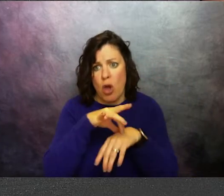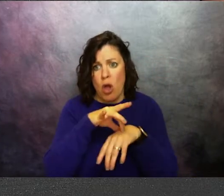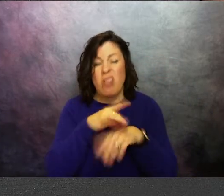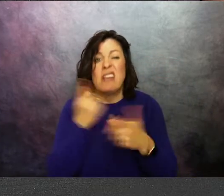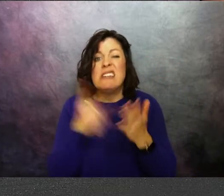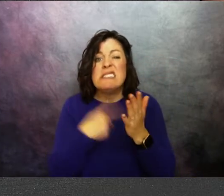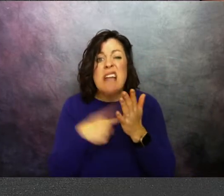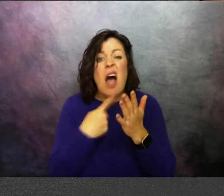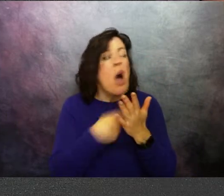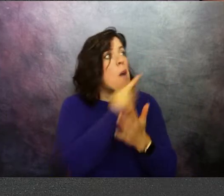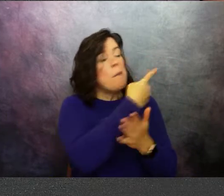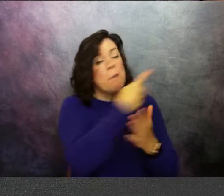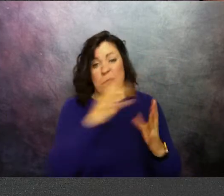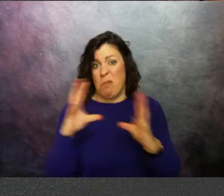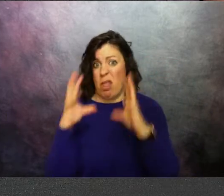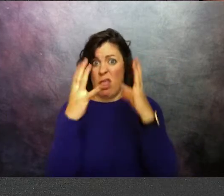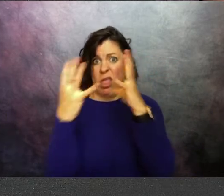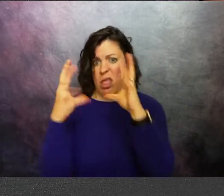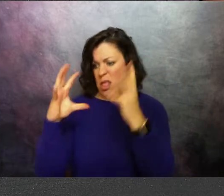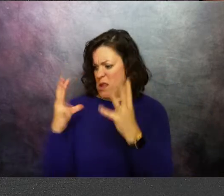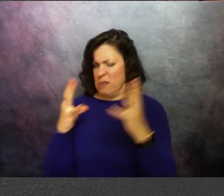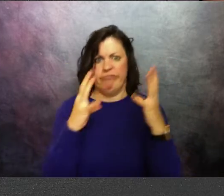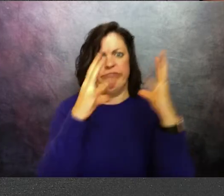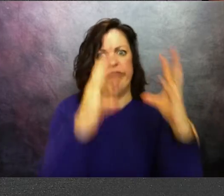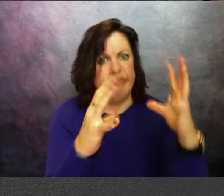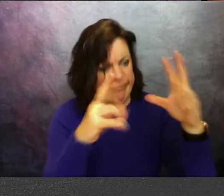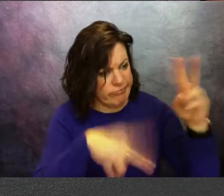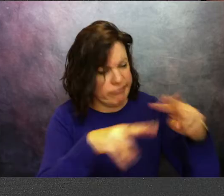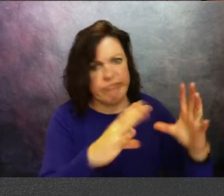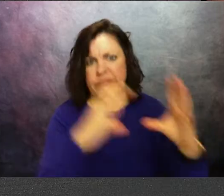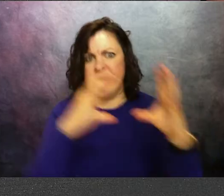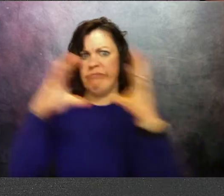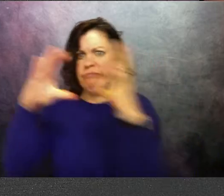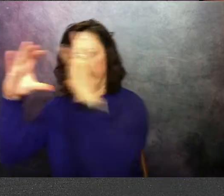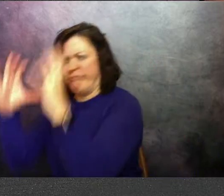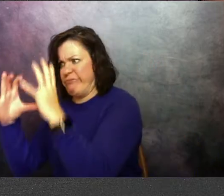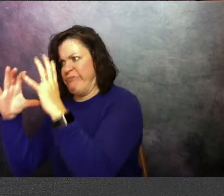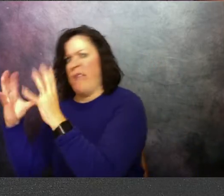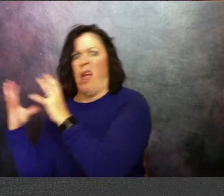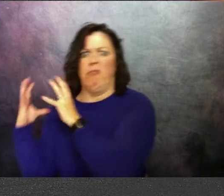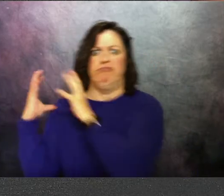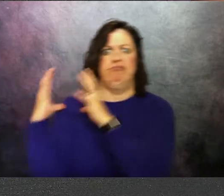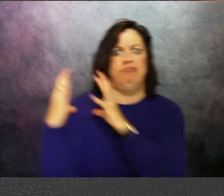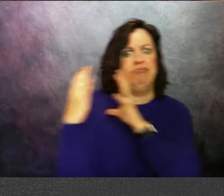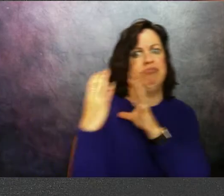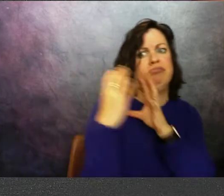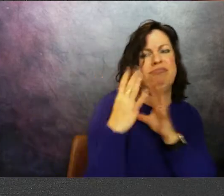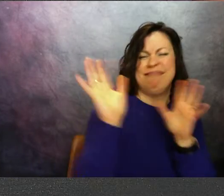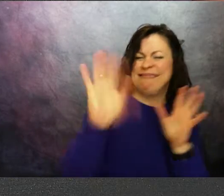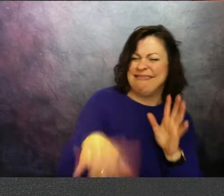just don't want to carry a great big ball around with you. Like a big globe would be kind of hard to carry if you were going someplace,